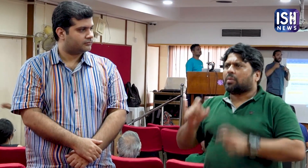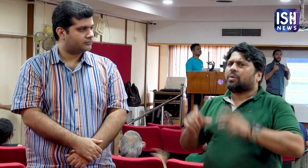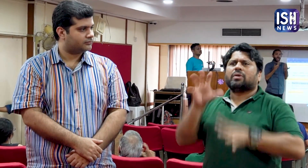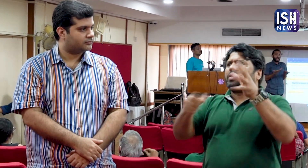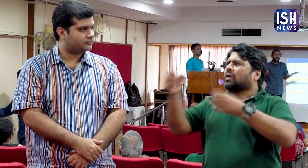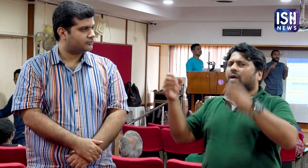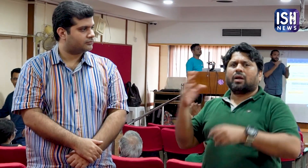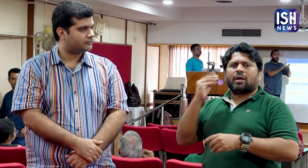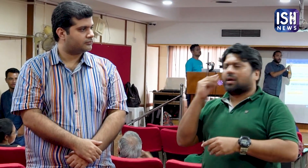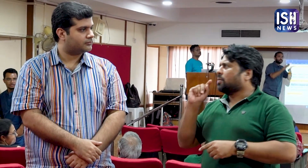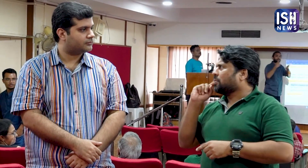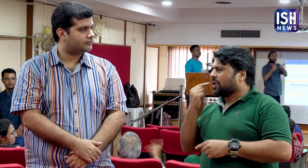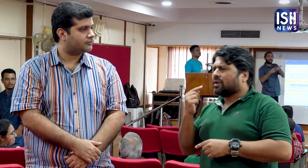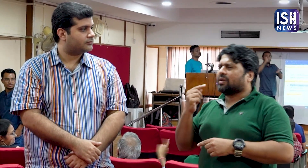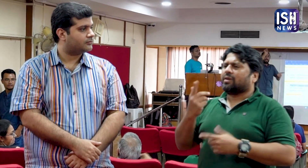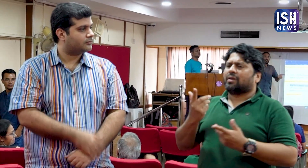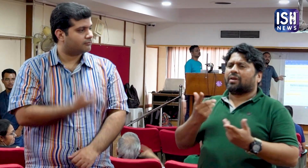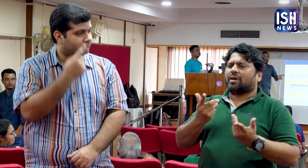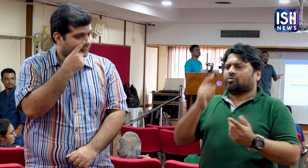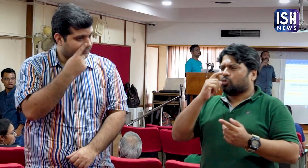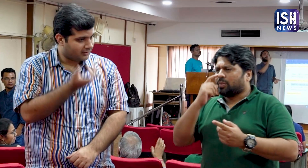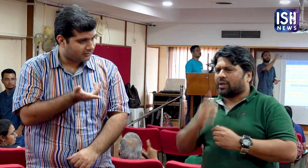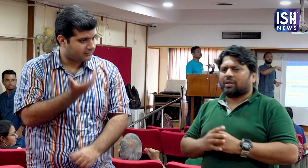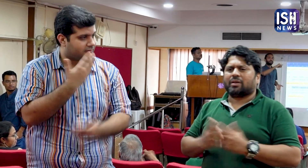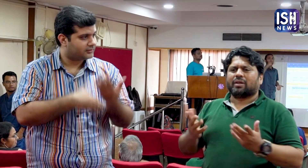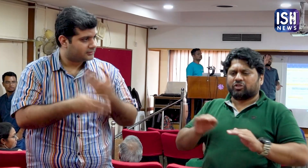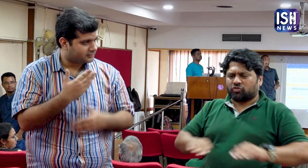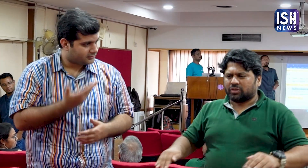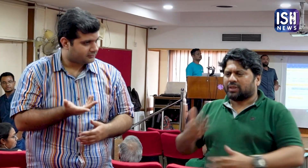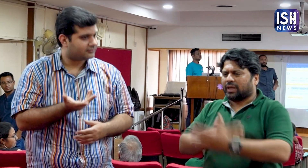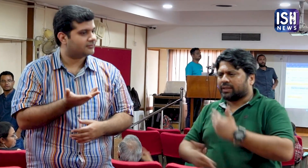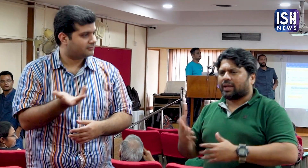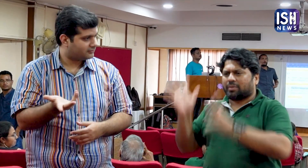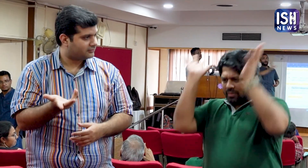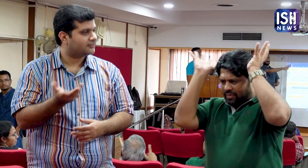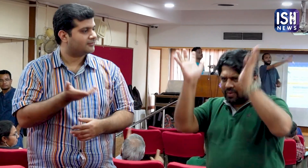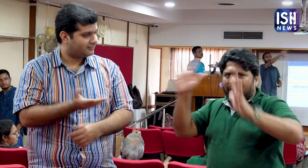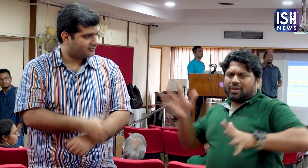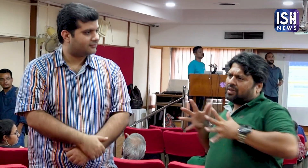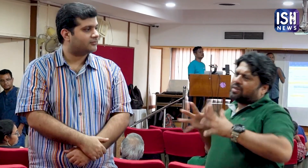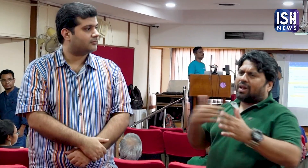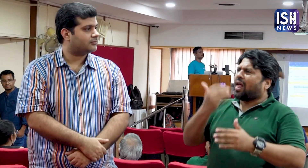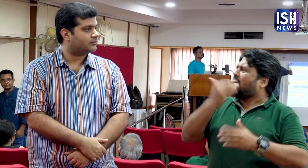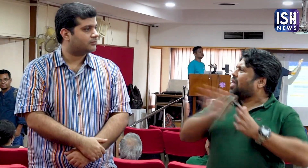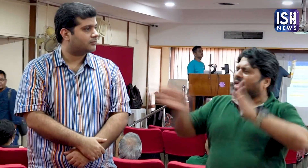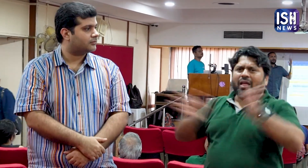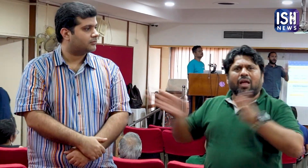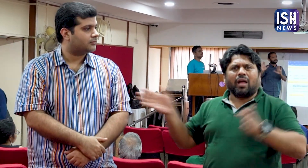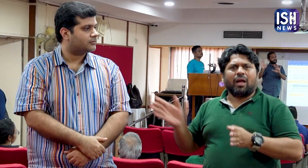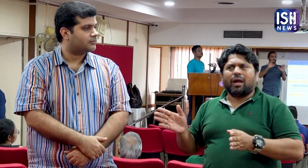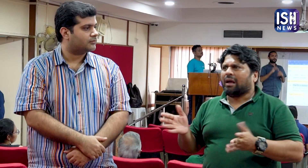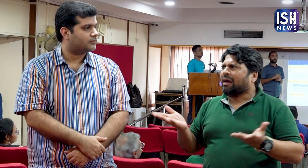Then hearing men, women, children, people with disability, vendors, etc. will all get into the train.